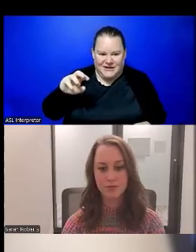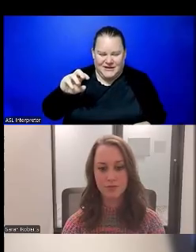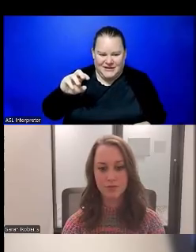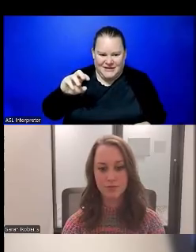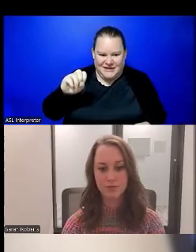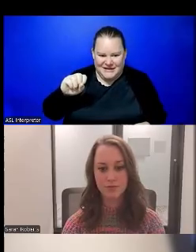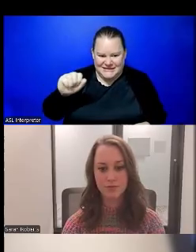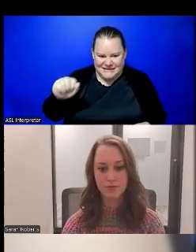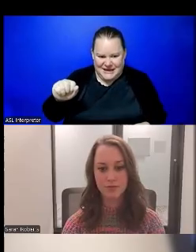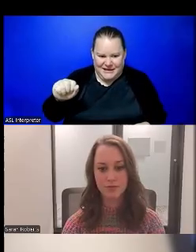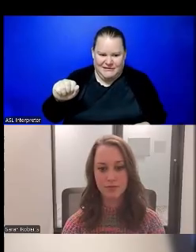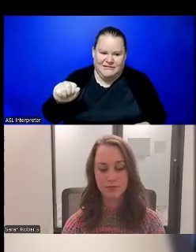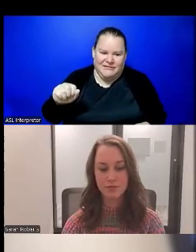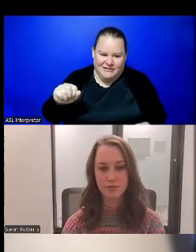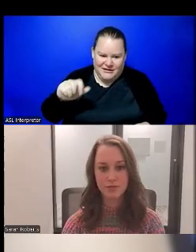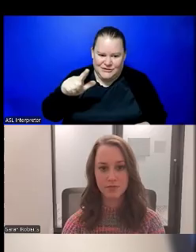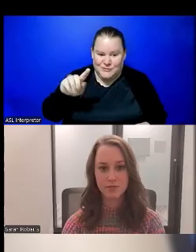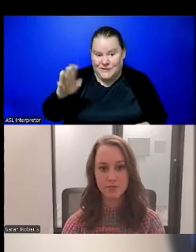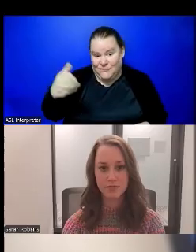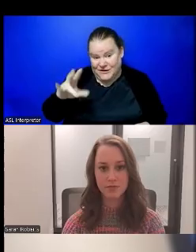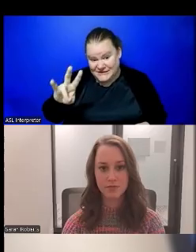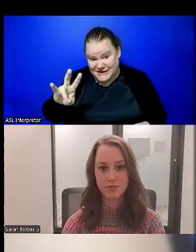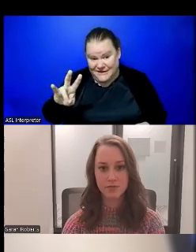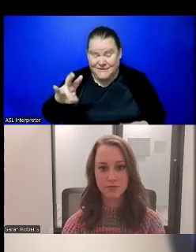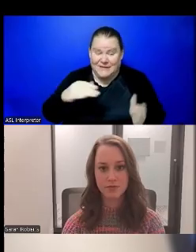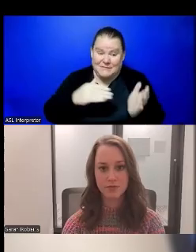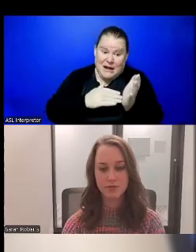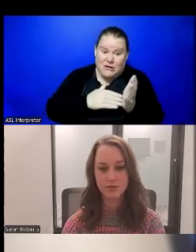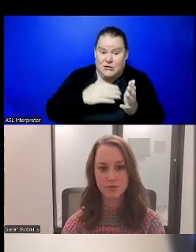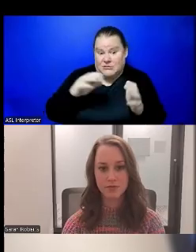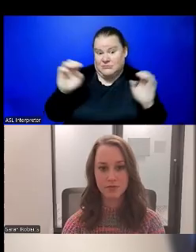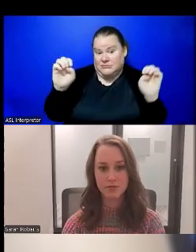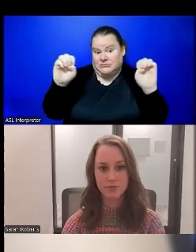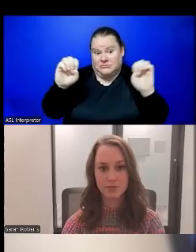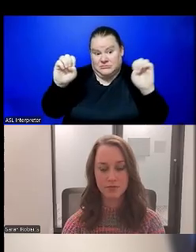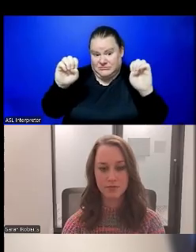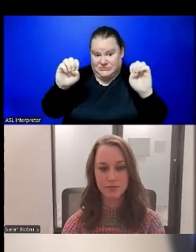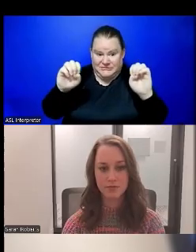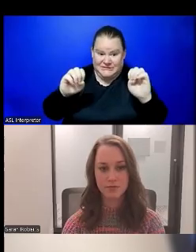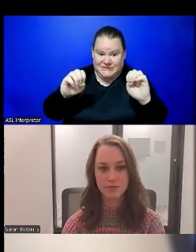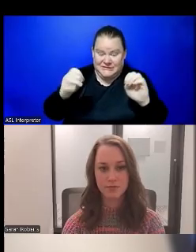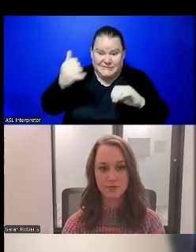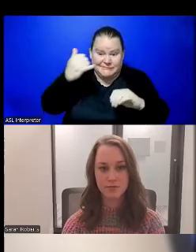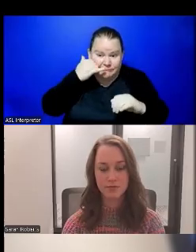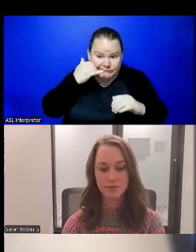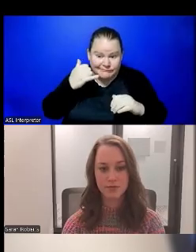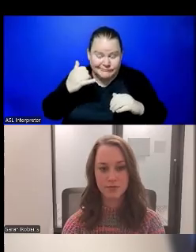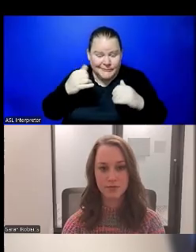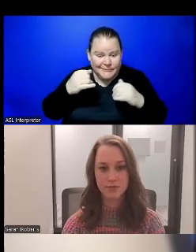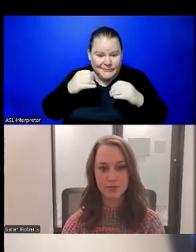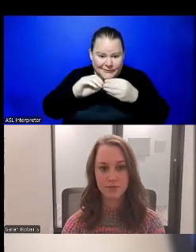crisis hotline. So this is through one of the support organizations, the national support organization, that has